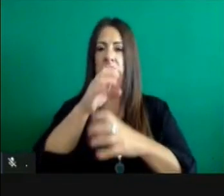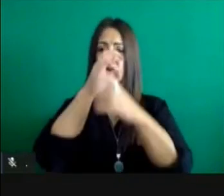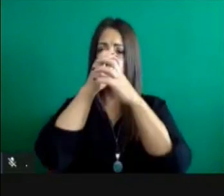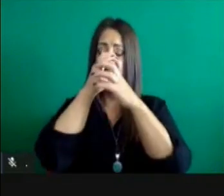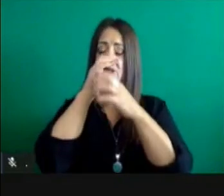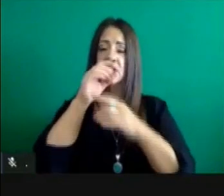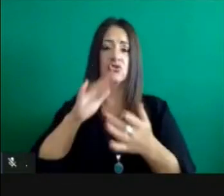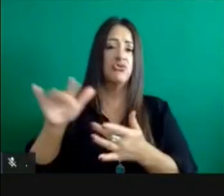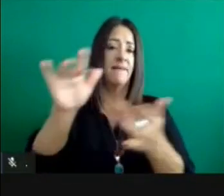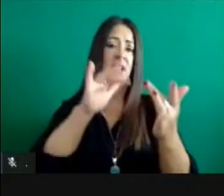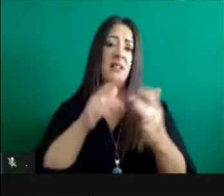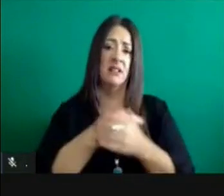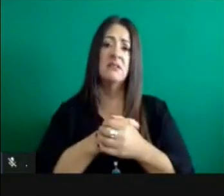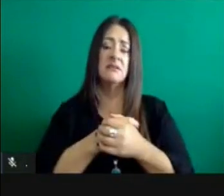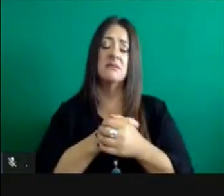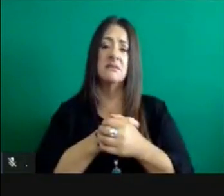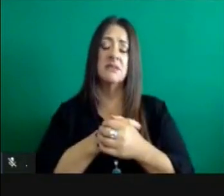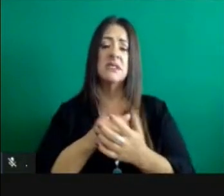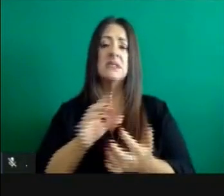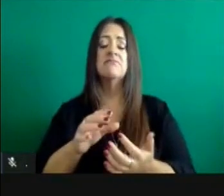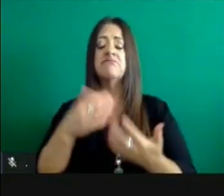WE KNOW THAT THE REGIONAL STAY-